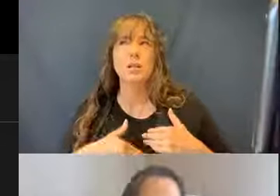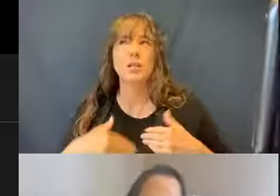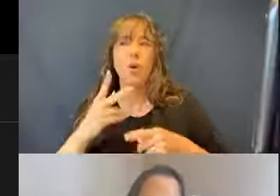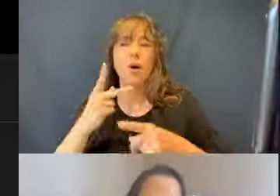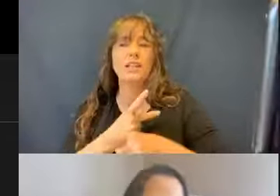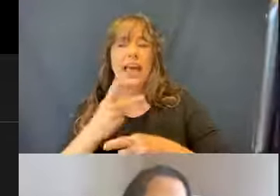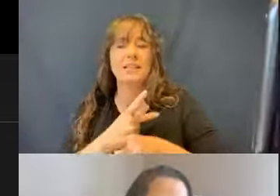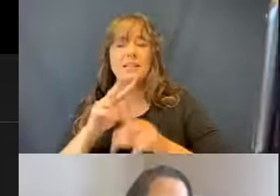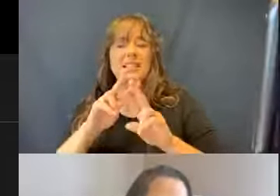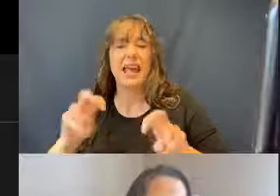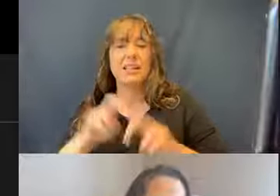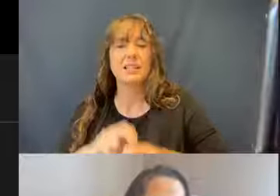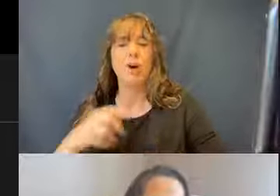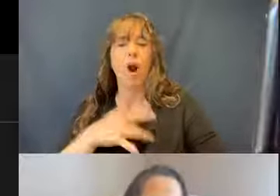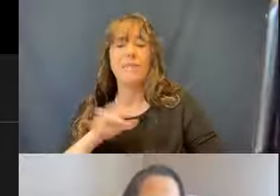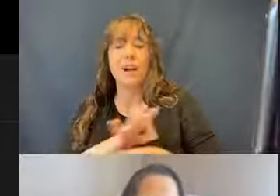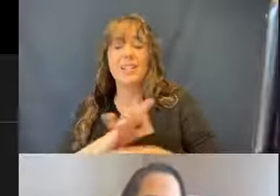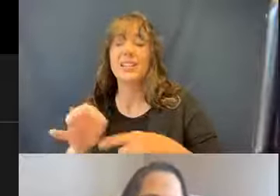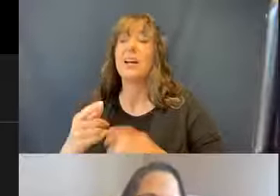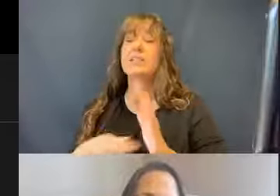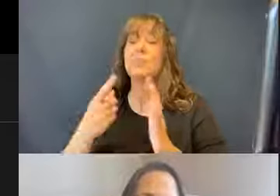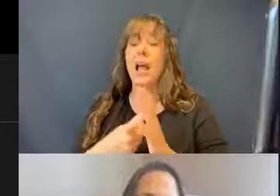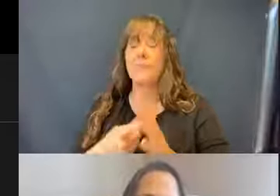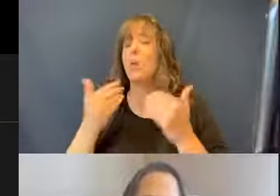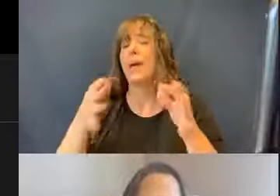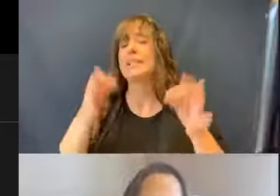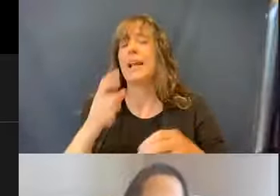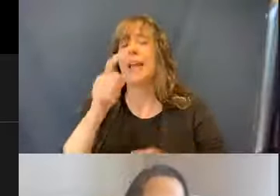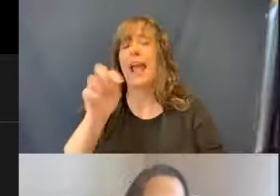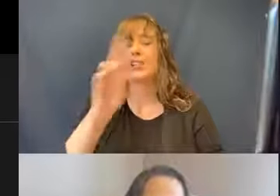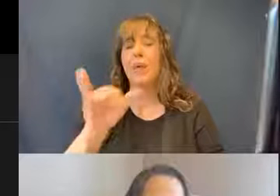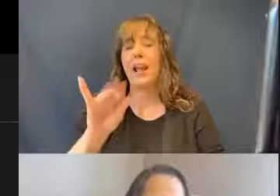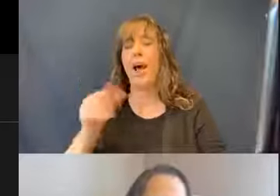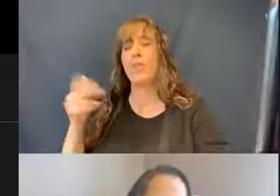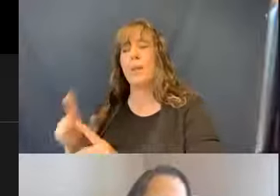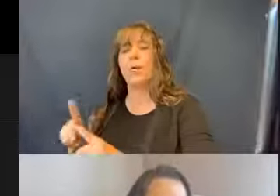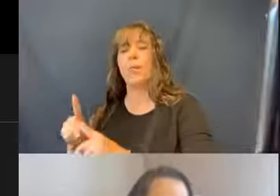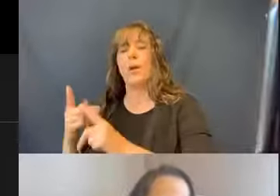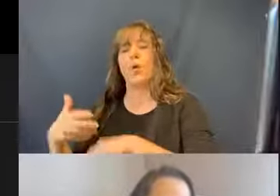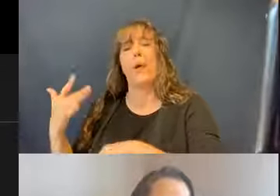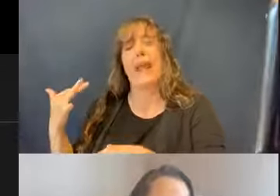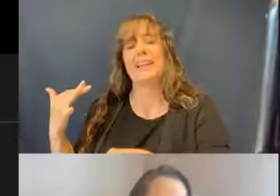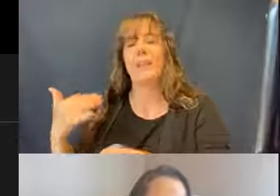take an x ray earlier than somebody else would. So I decided to become get a cochlear implant